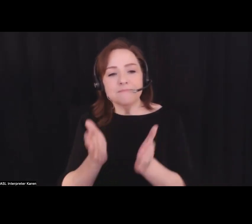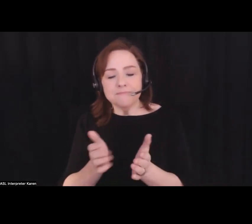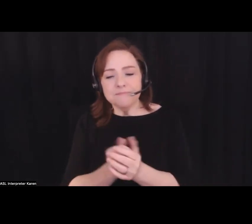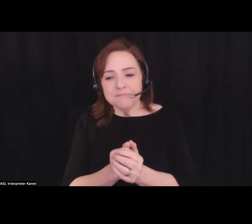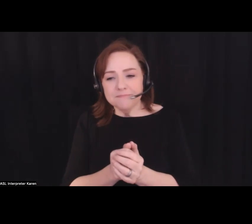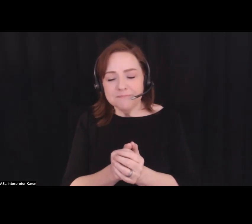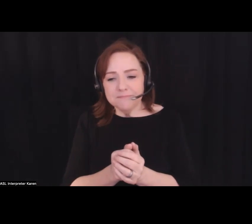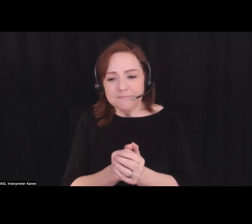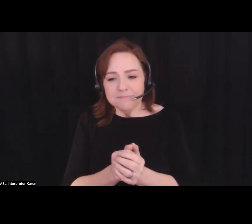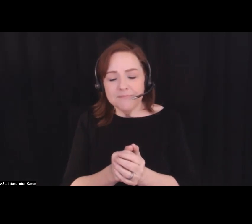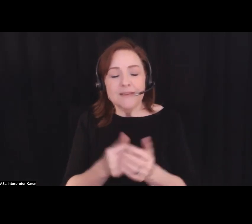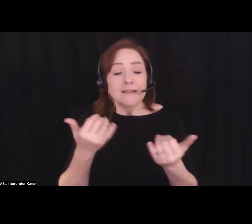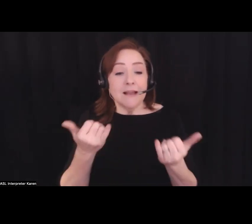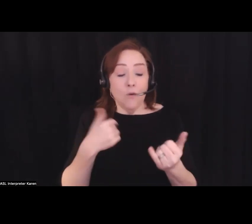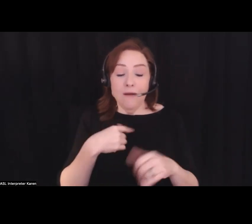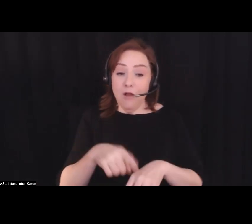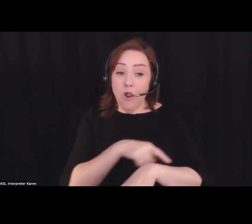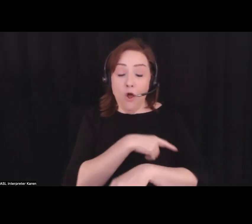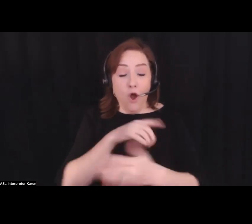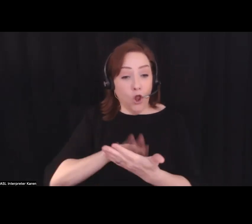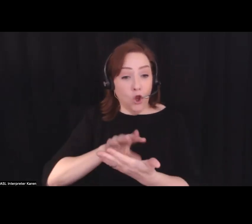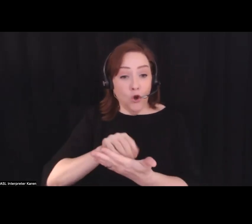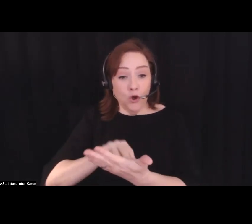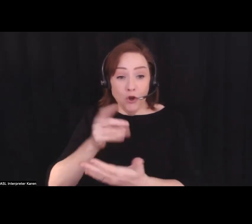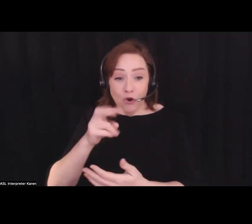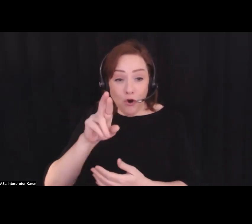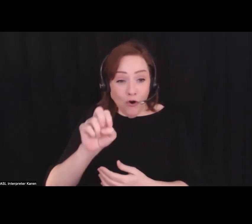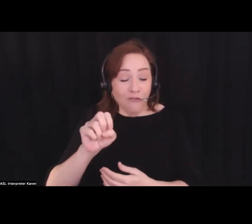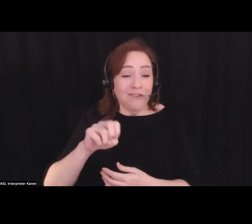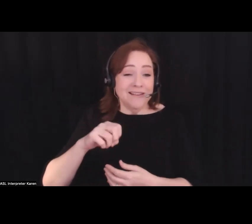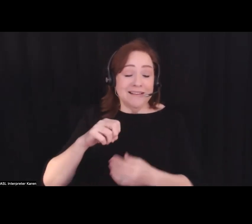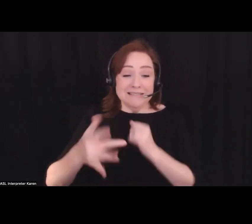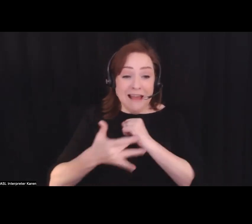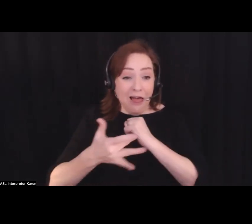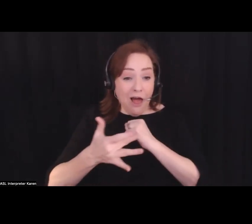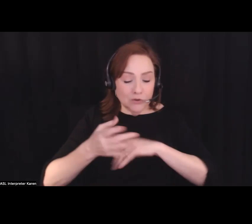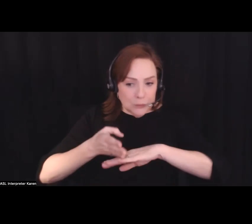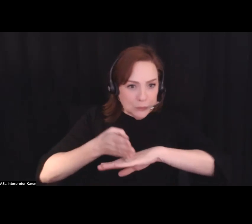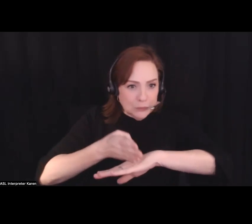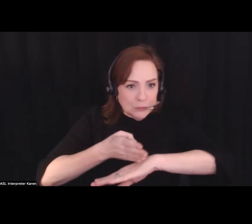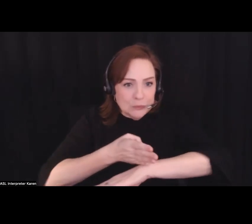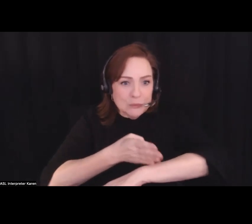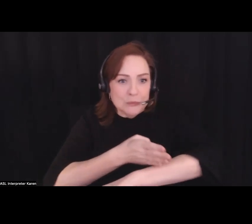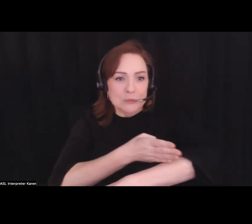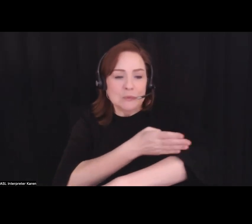the learning curve and technology has improved the quality and efficiency of remote encounter